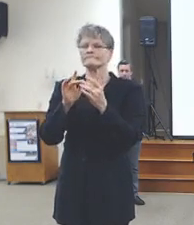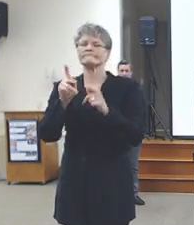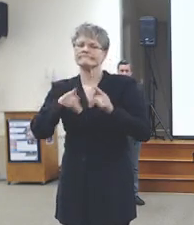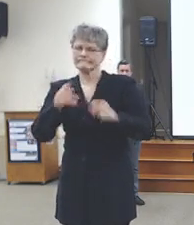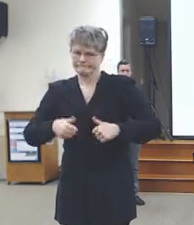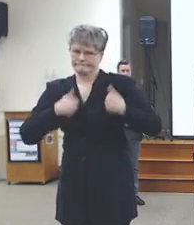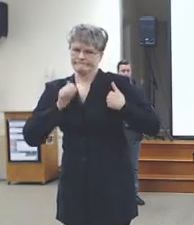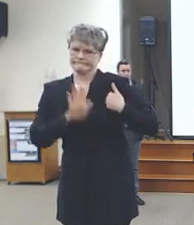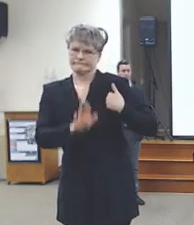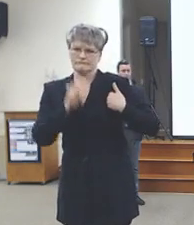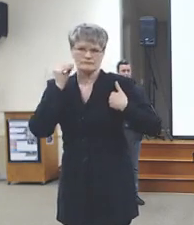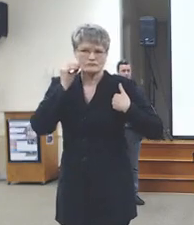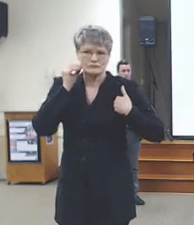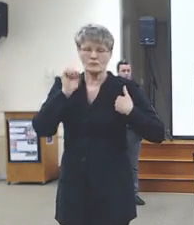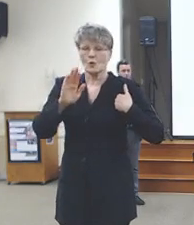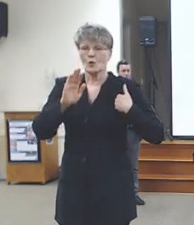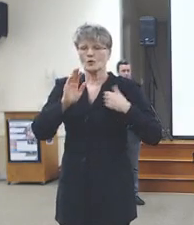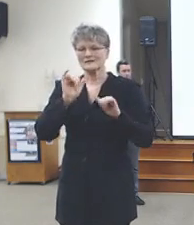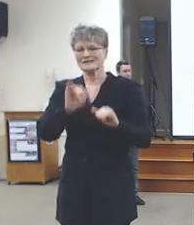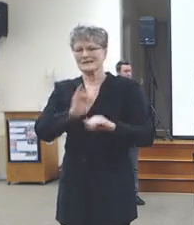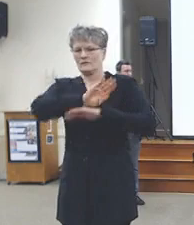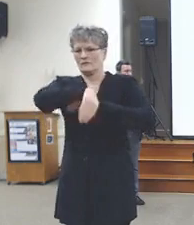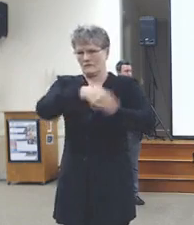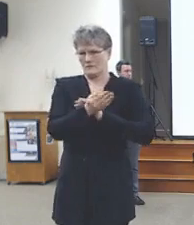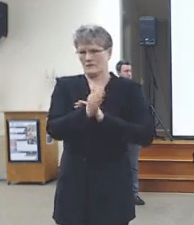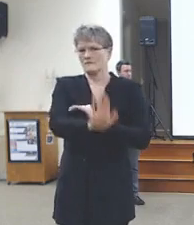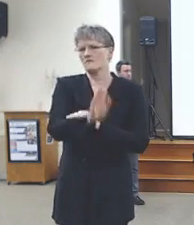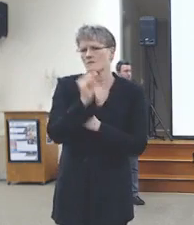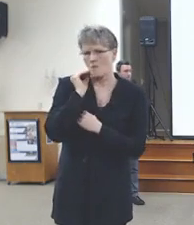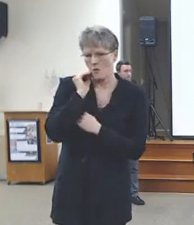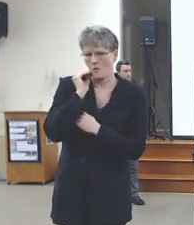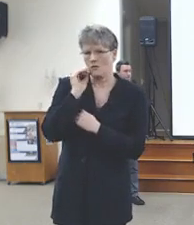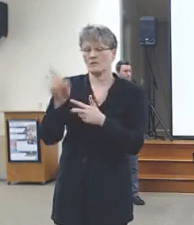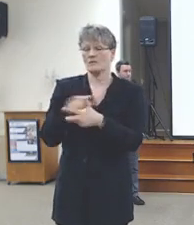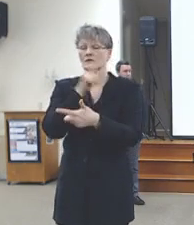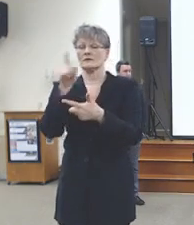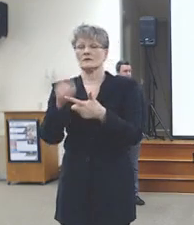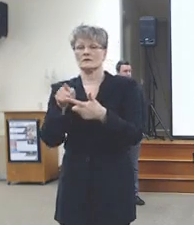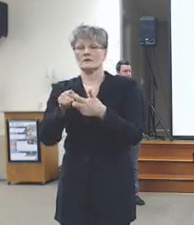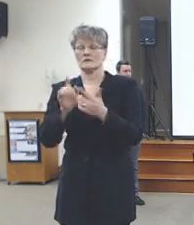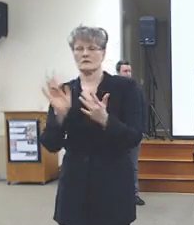And then they identify close contacts outside of the home including friends